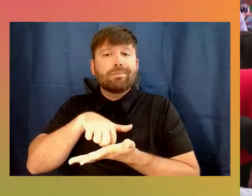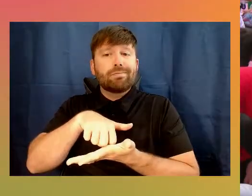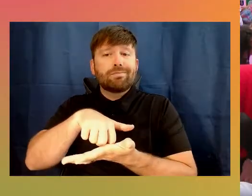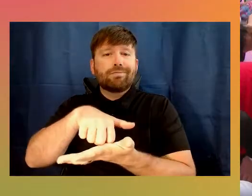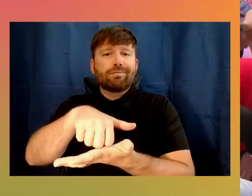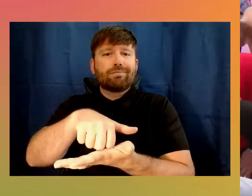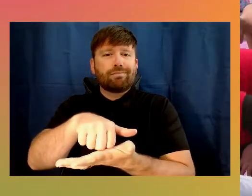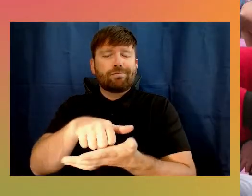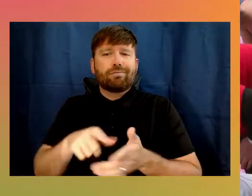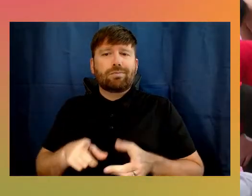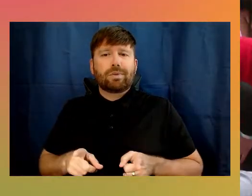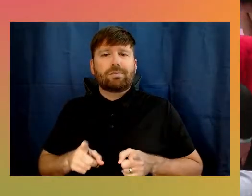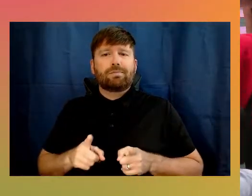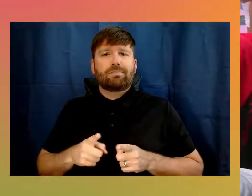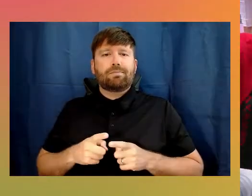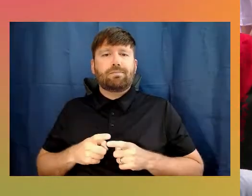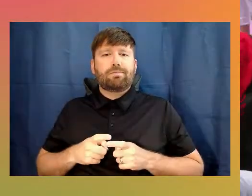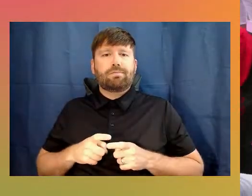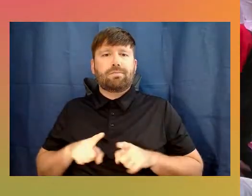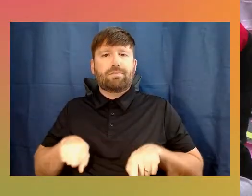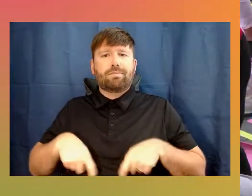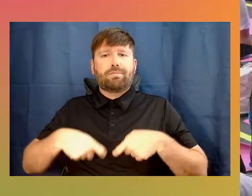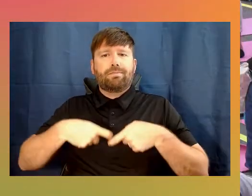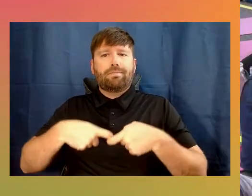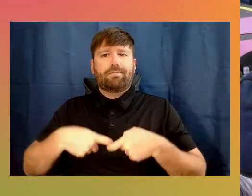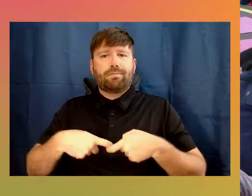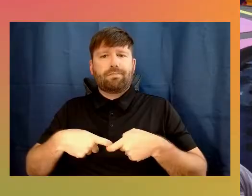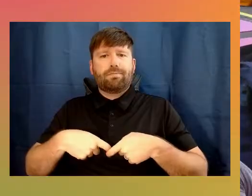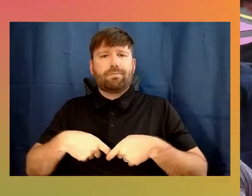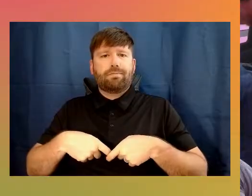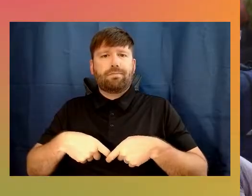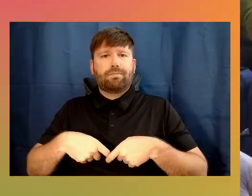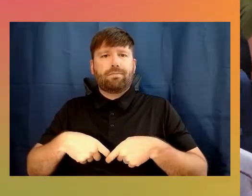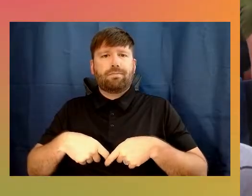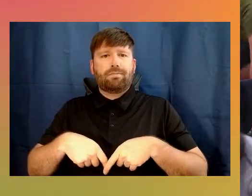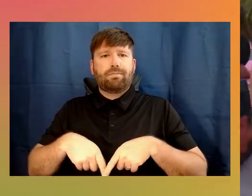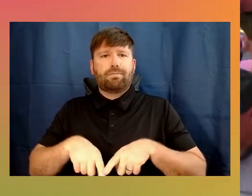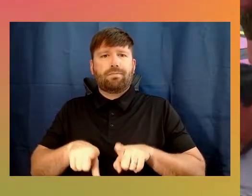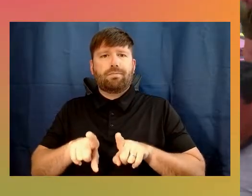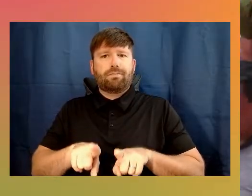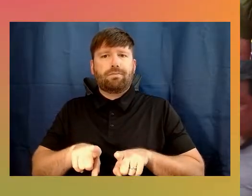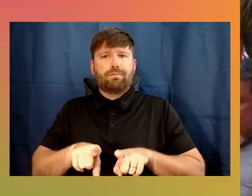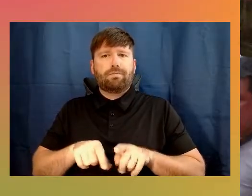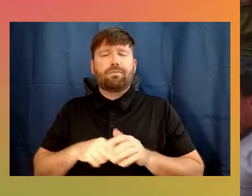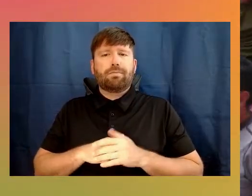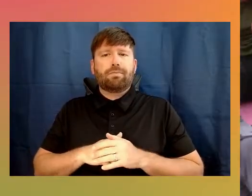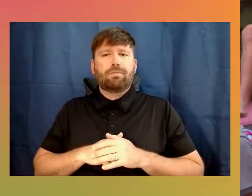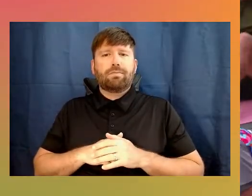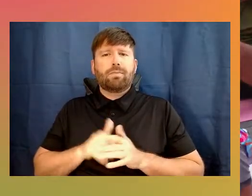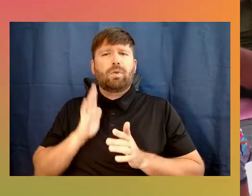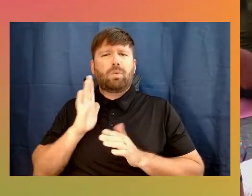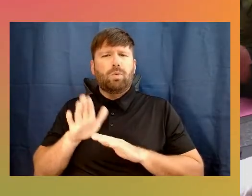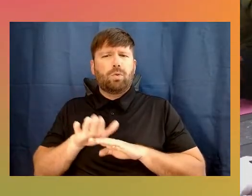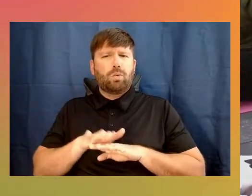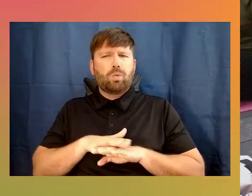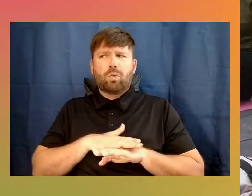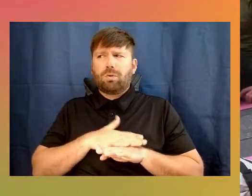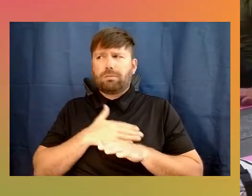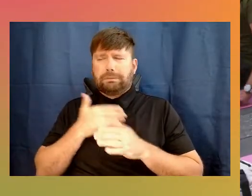GENTLY ALLOW THE NEEDS TO COME DOWN TO THE MAT. CRAWL THE NEEDS FORWARD. CROSS THE ANKLES.